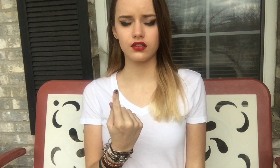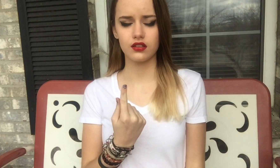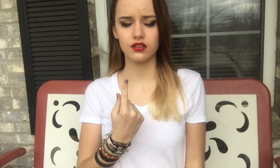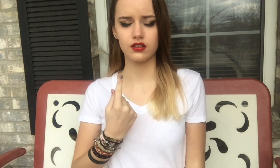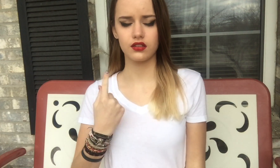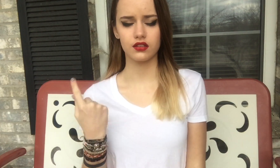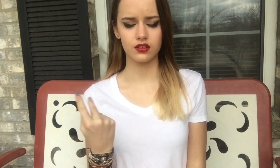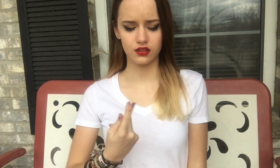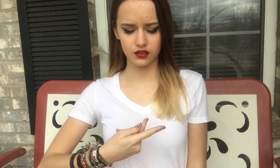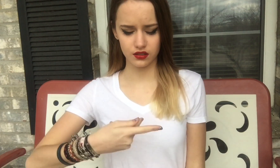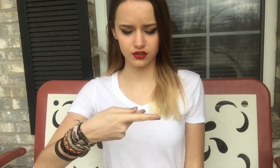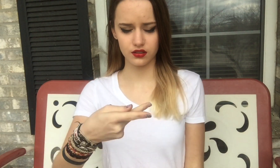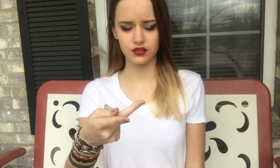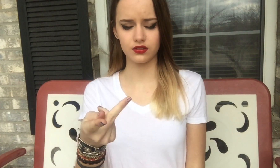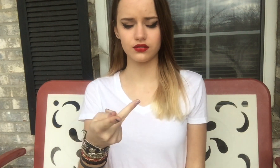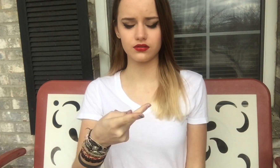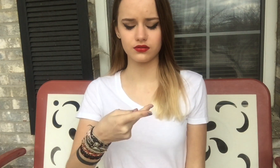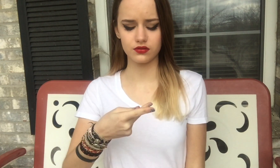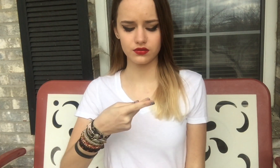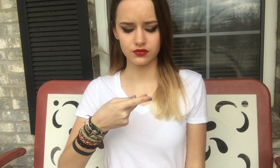On our own